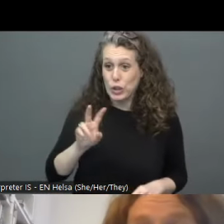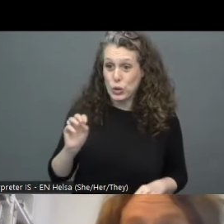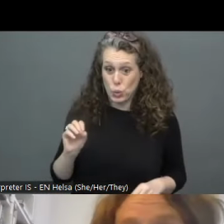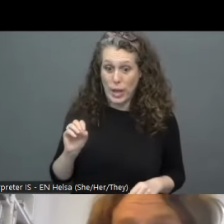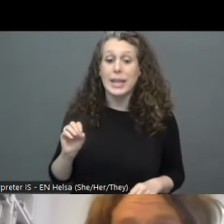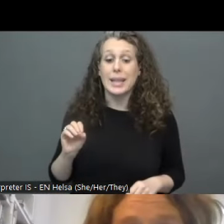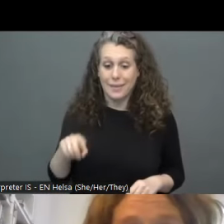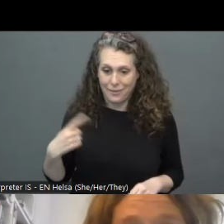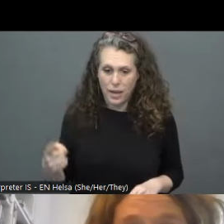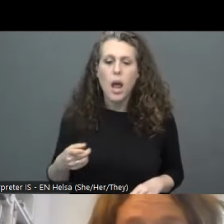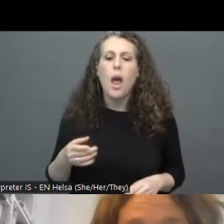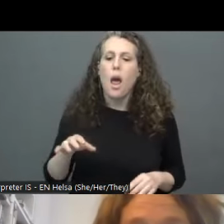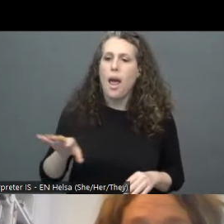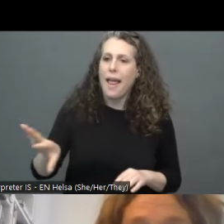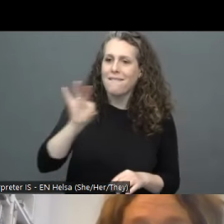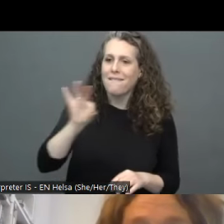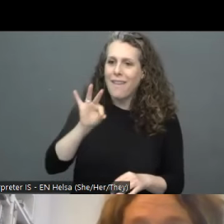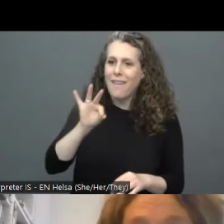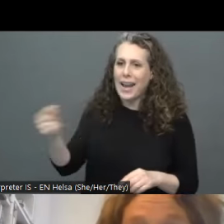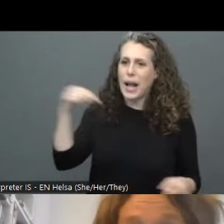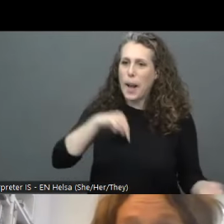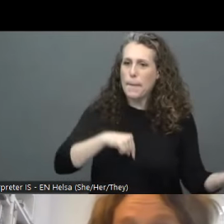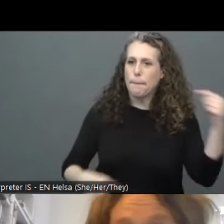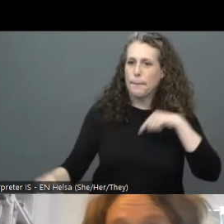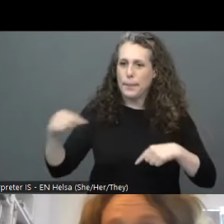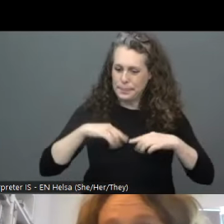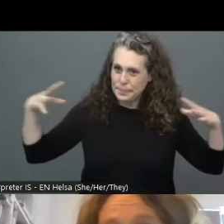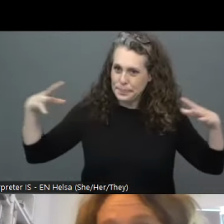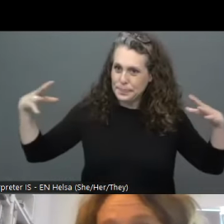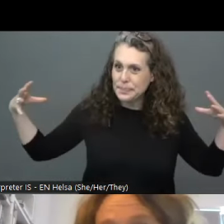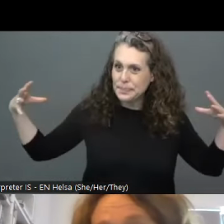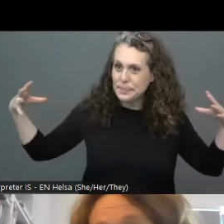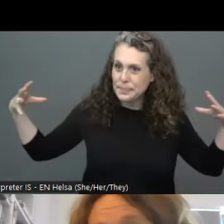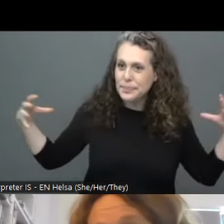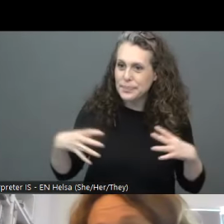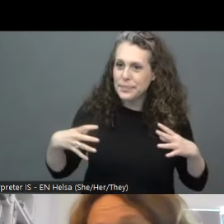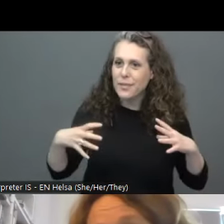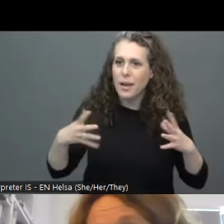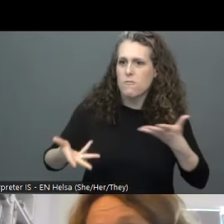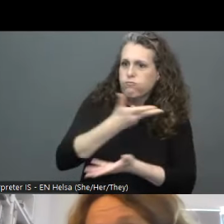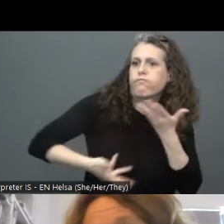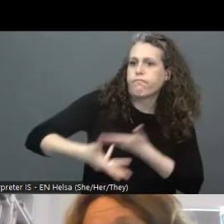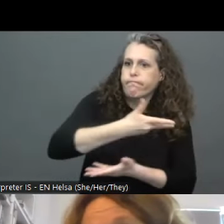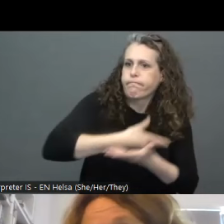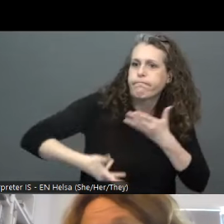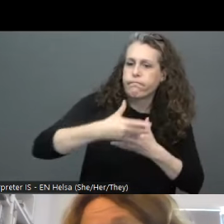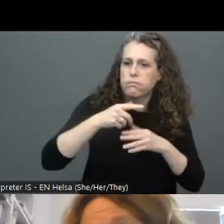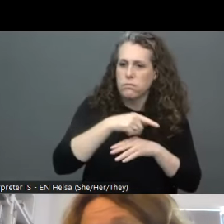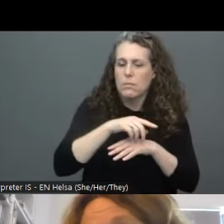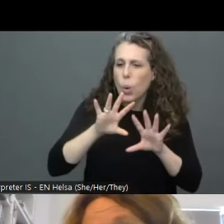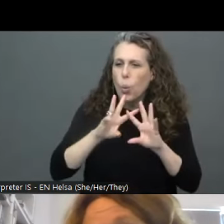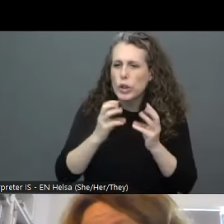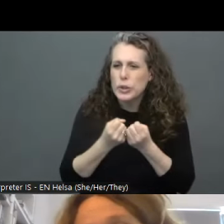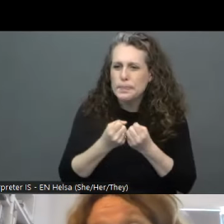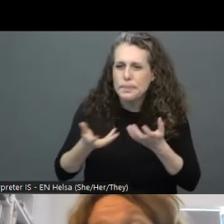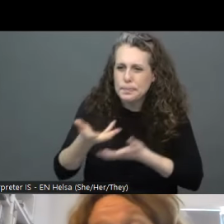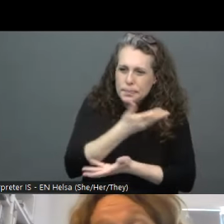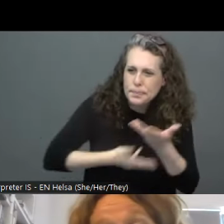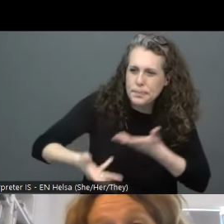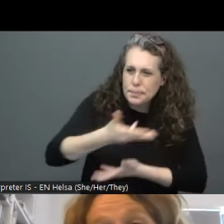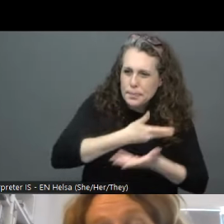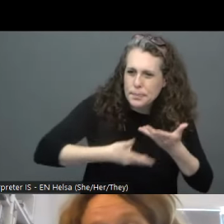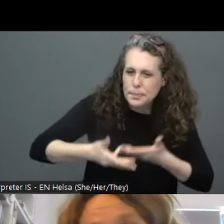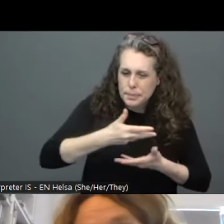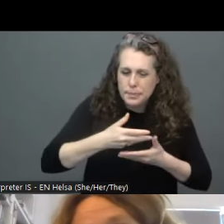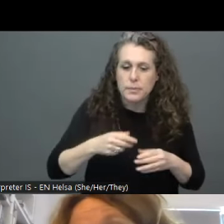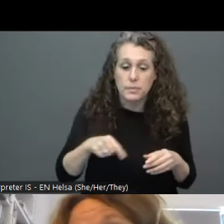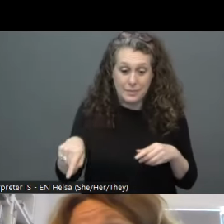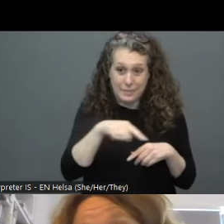Working Party and during that selection Working Party, all of the submitting agencies will be